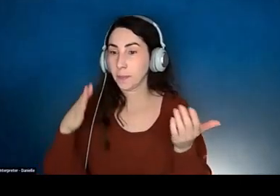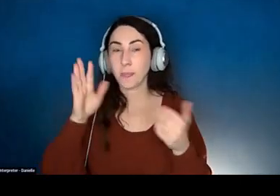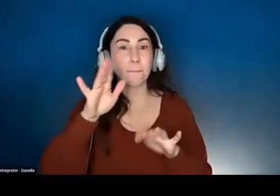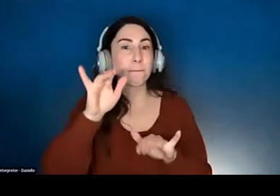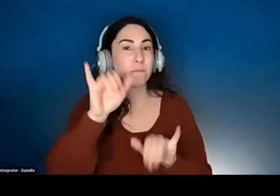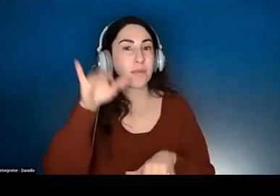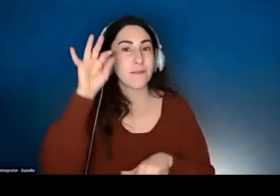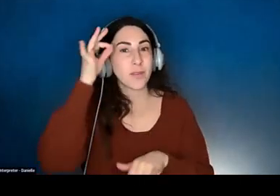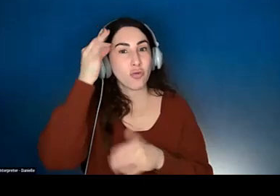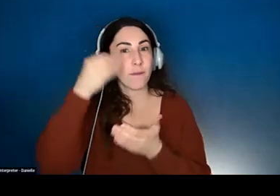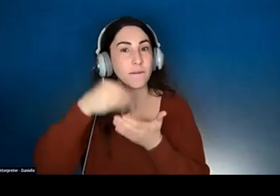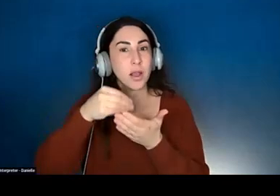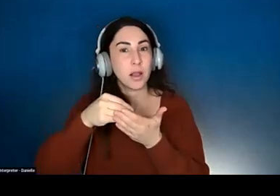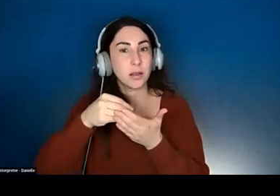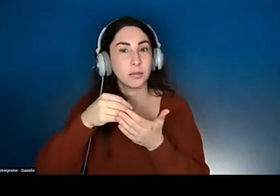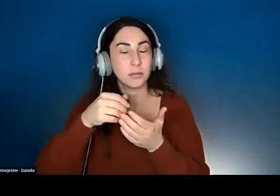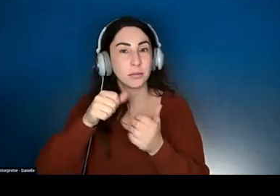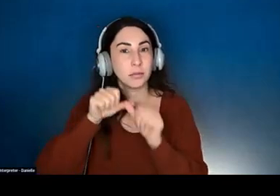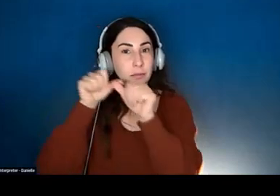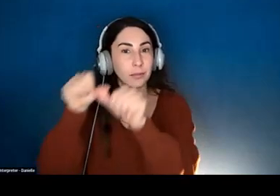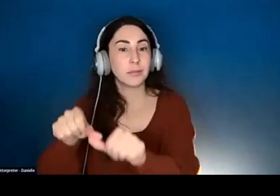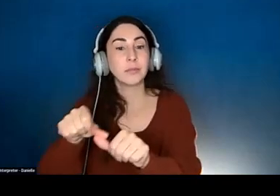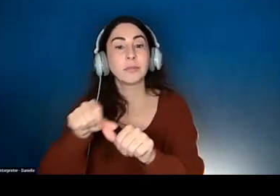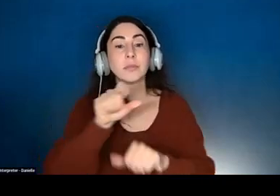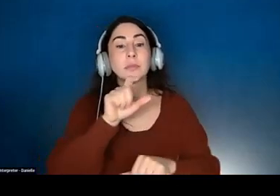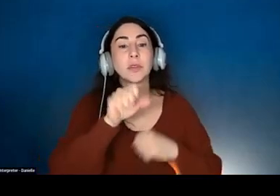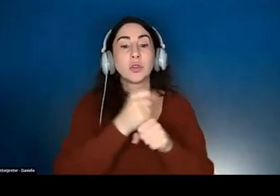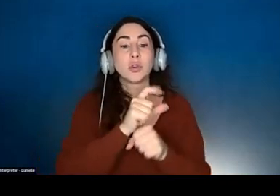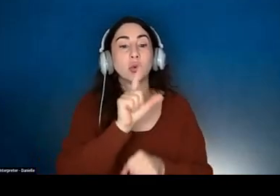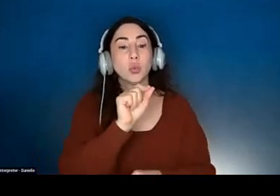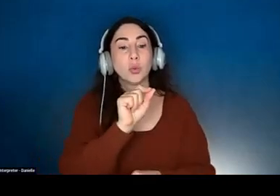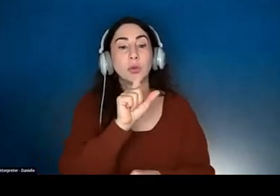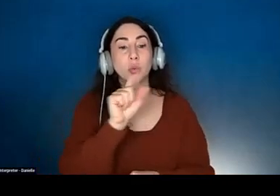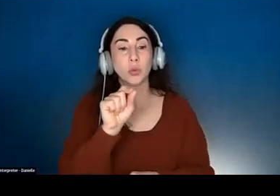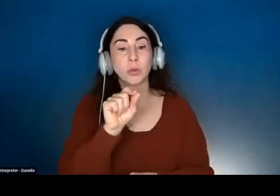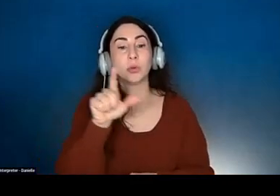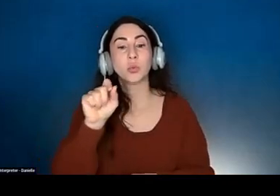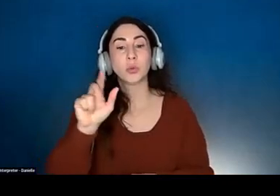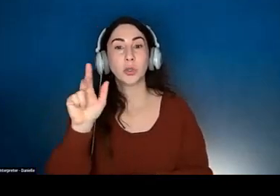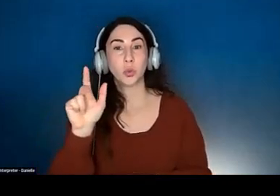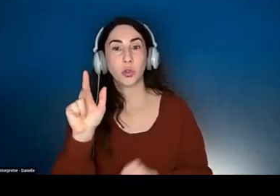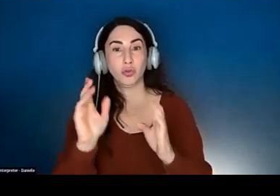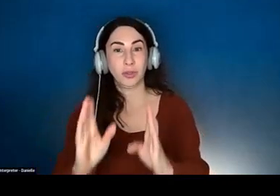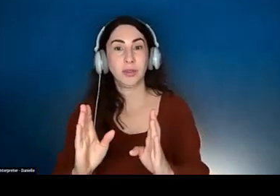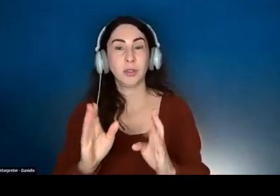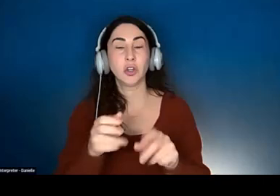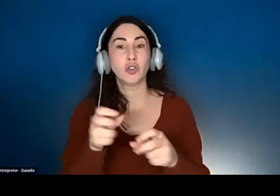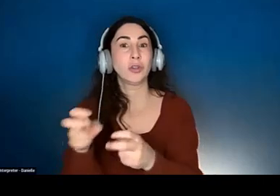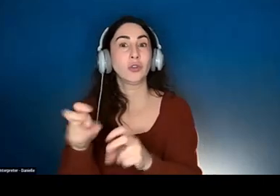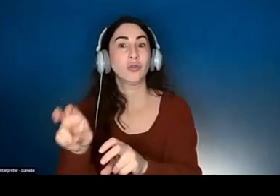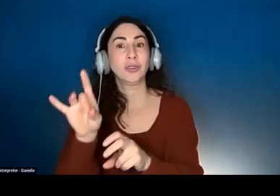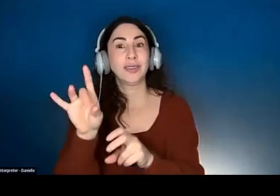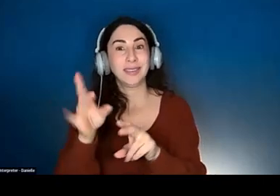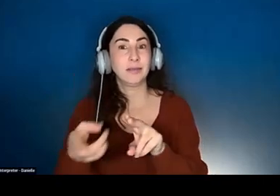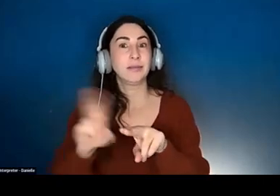So between 2020 and 2023, transitions increased by 77 percent.